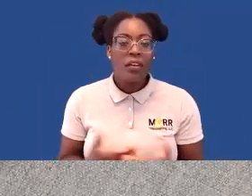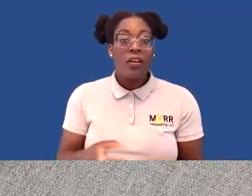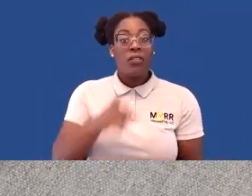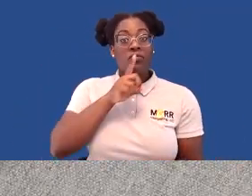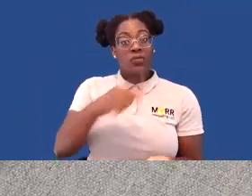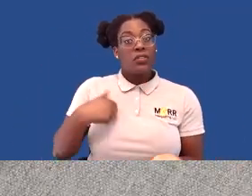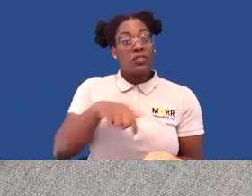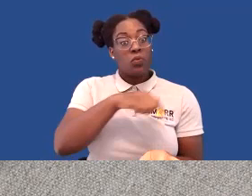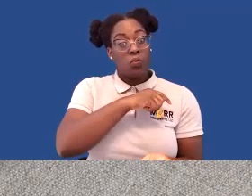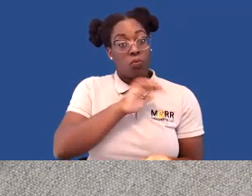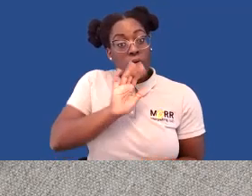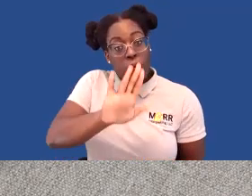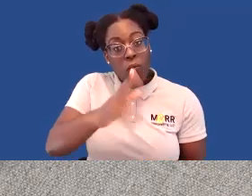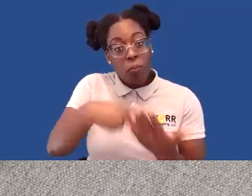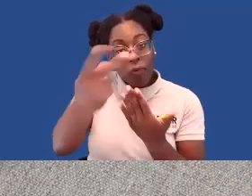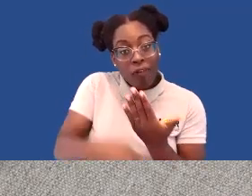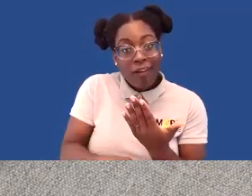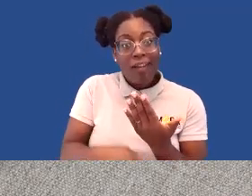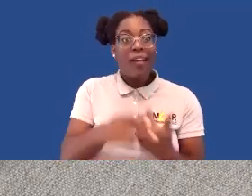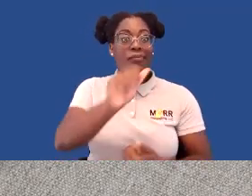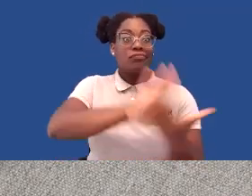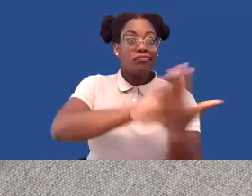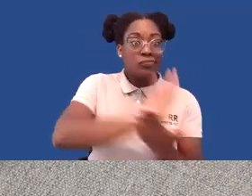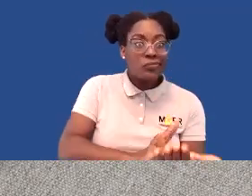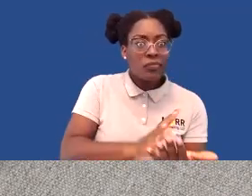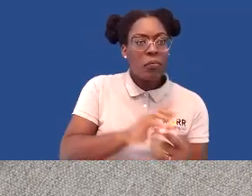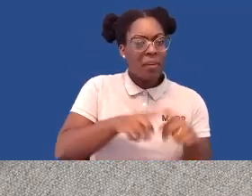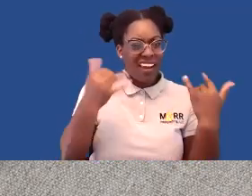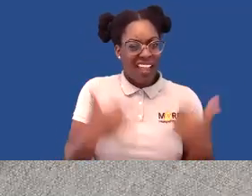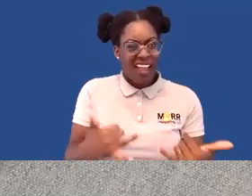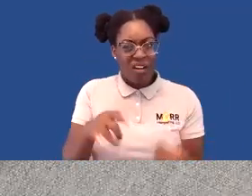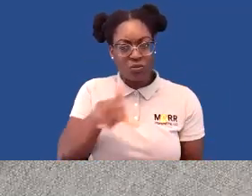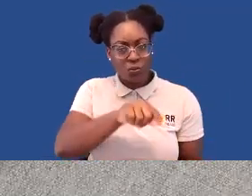or whether you've been doing it for a couple of decades, you're involved in important work.